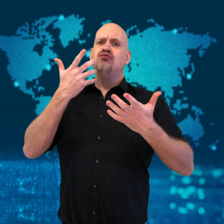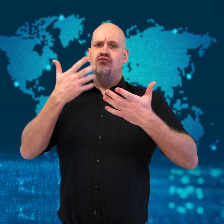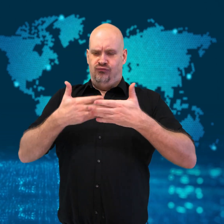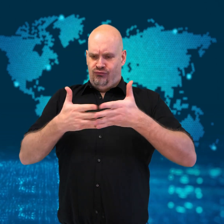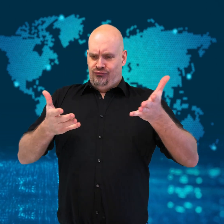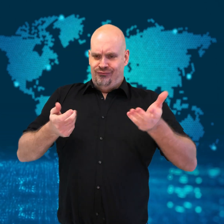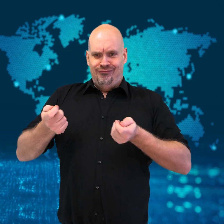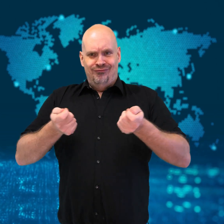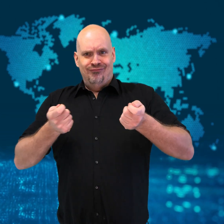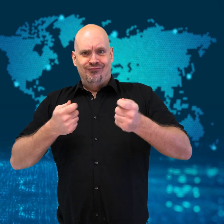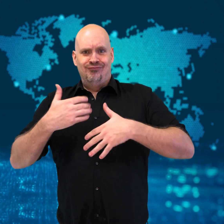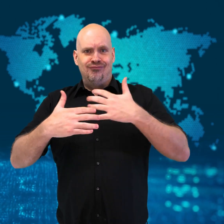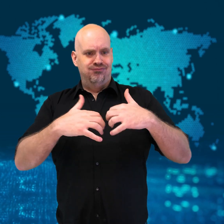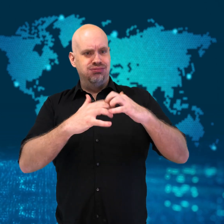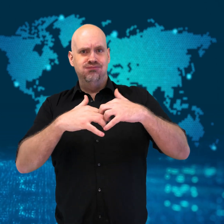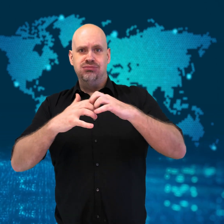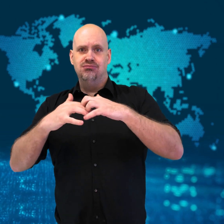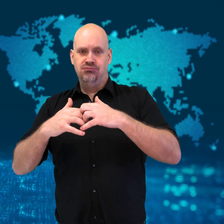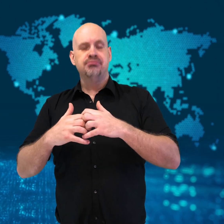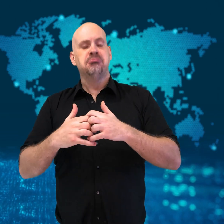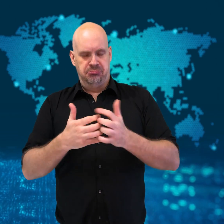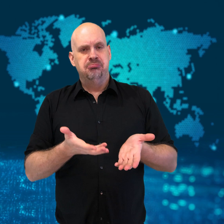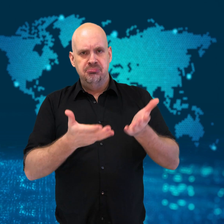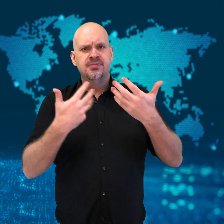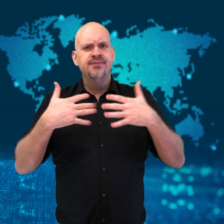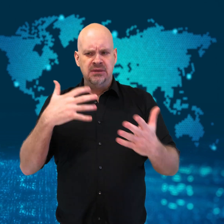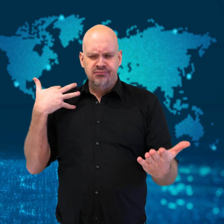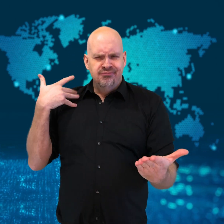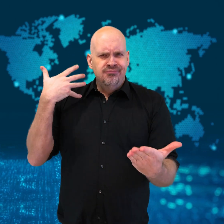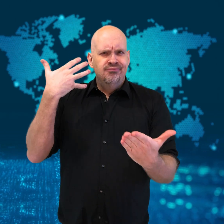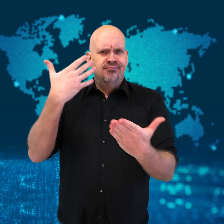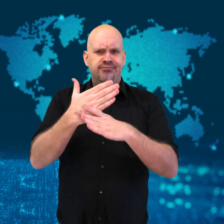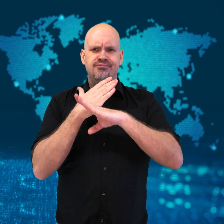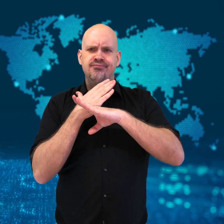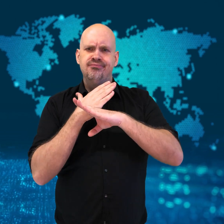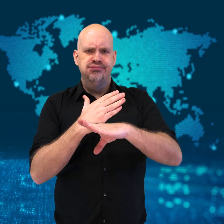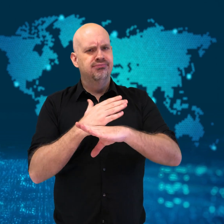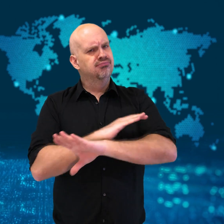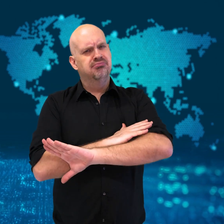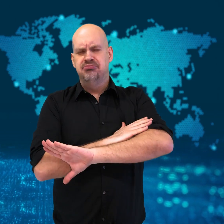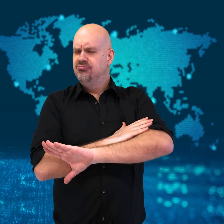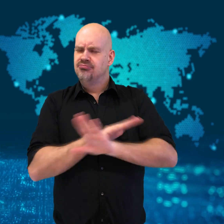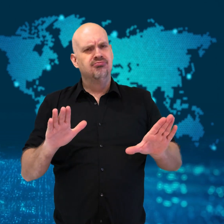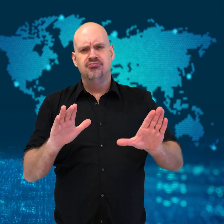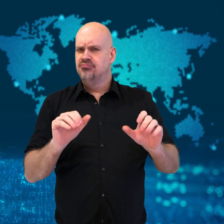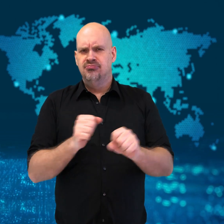ban against private enterprises for years.